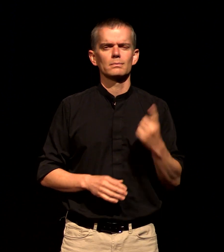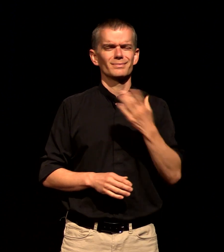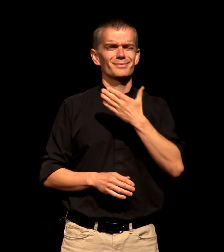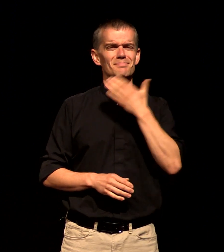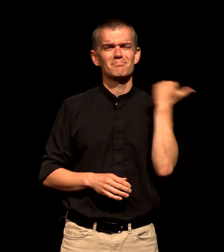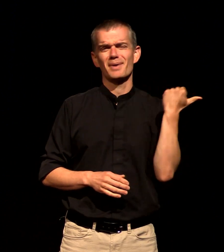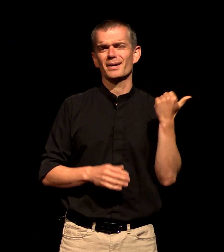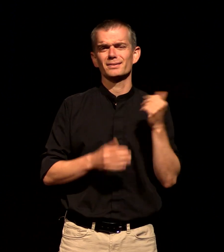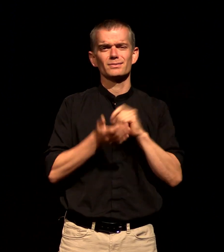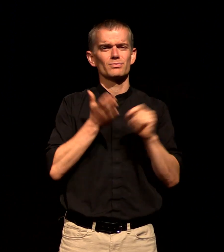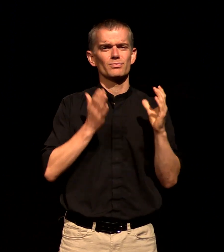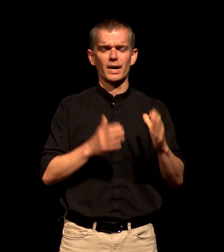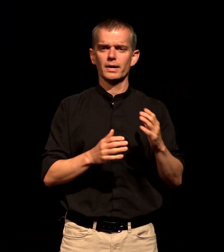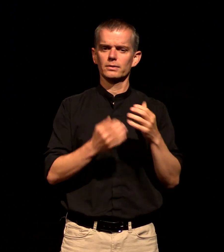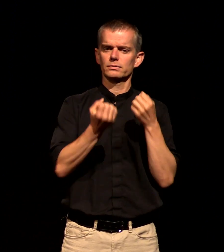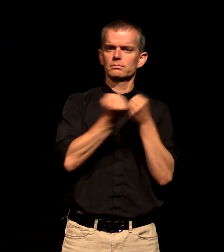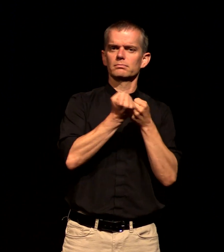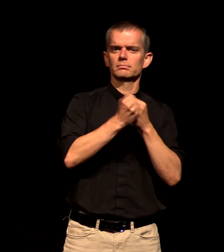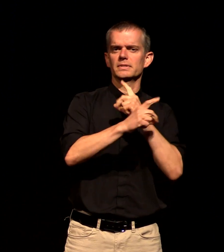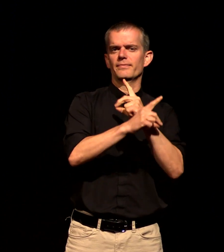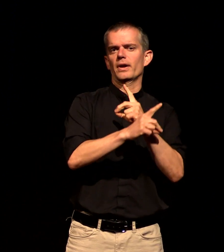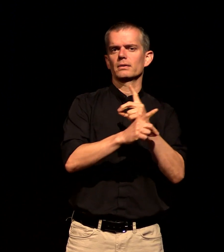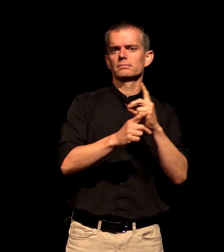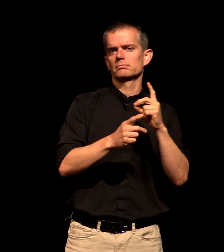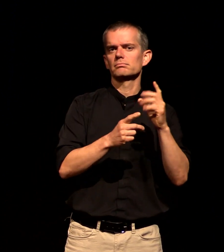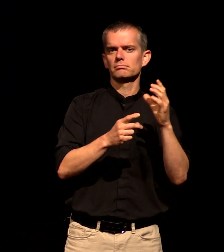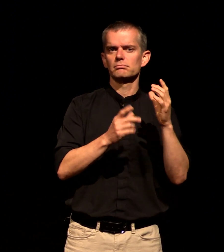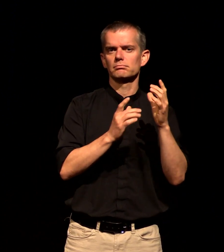our times. And when I use the word apologetic here, it means